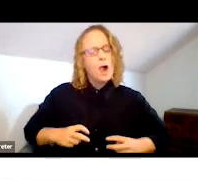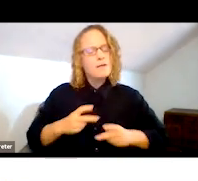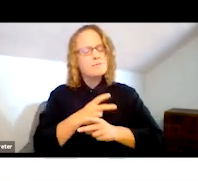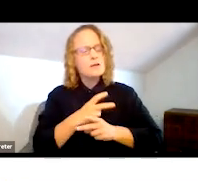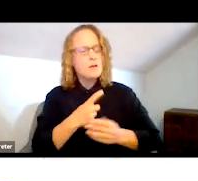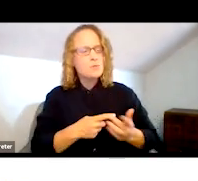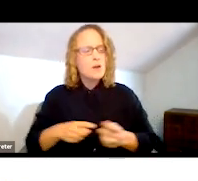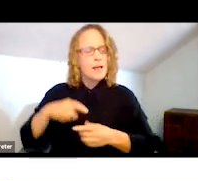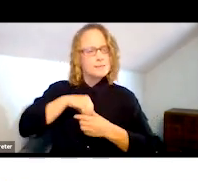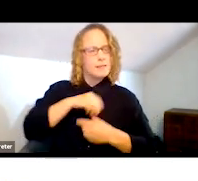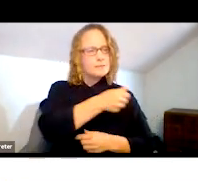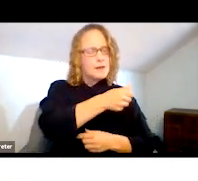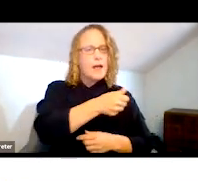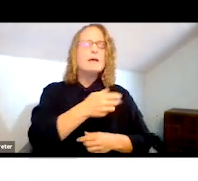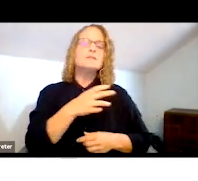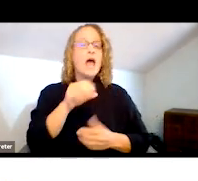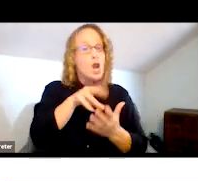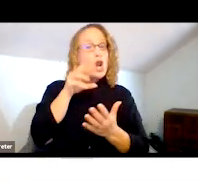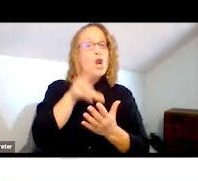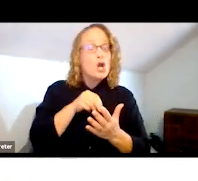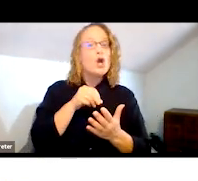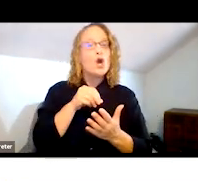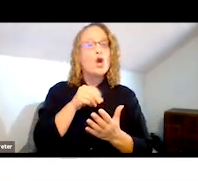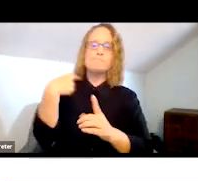So we wanna make sure that we offer that in our services.